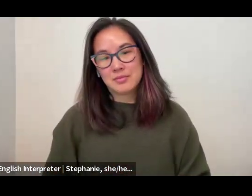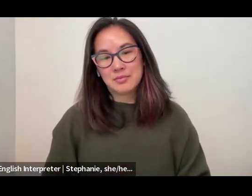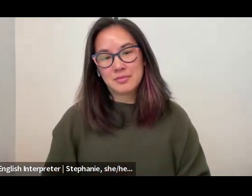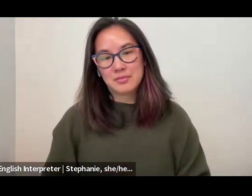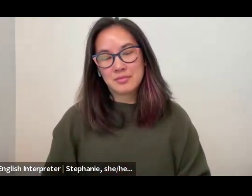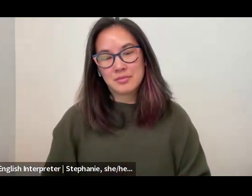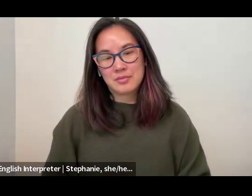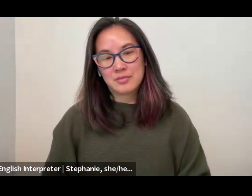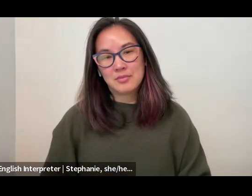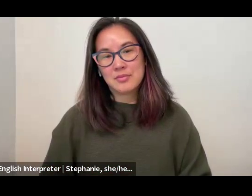That's two.